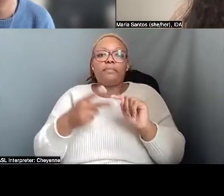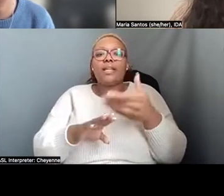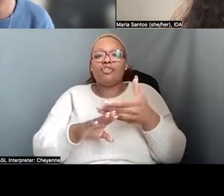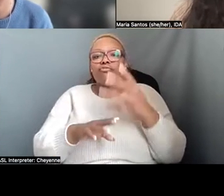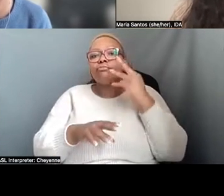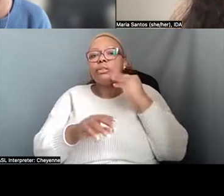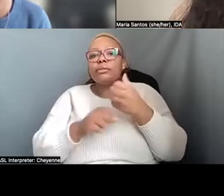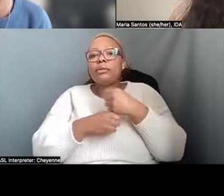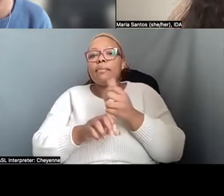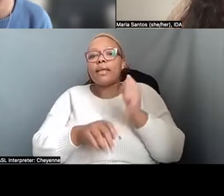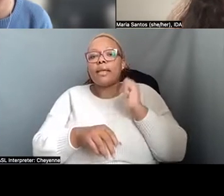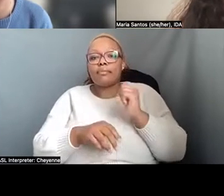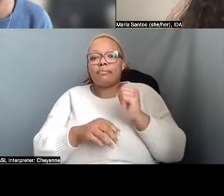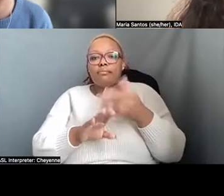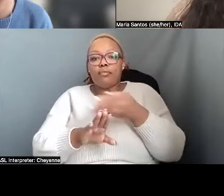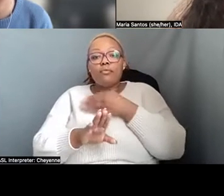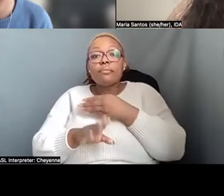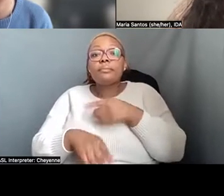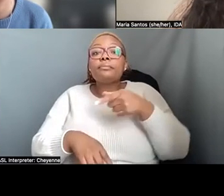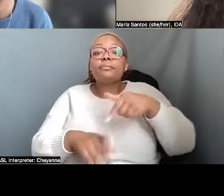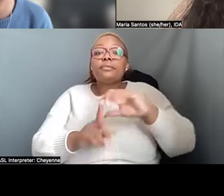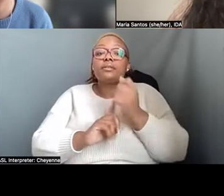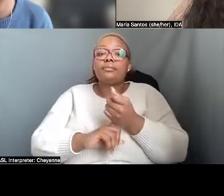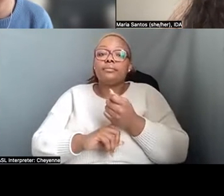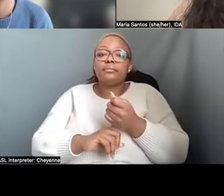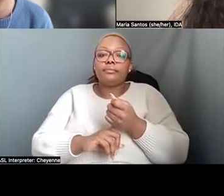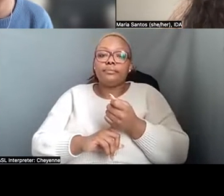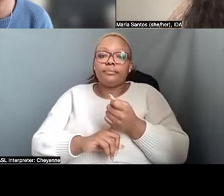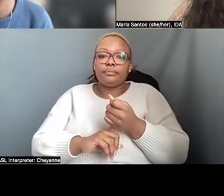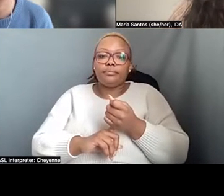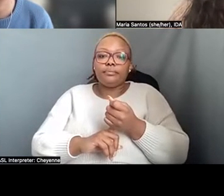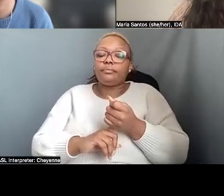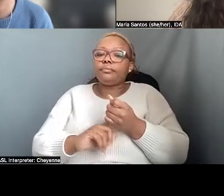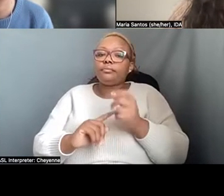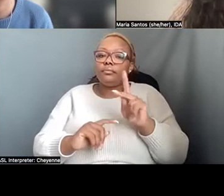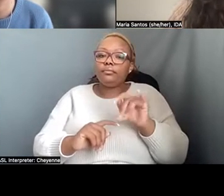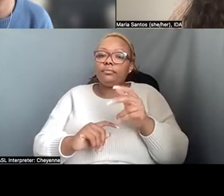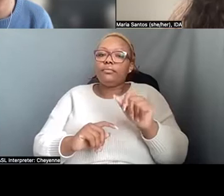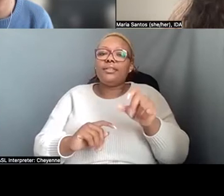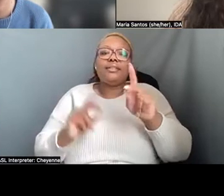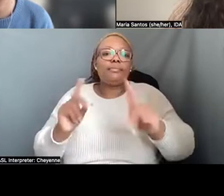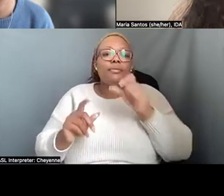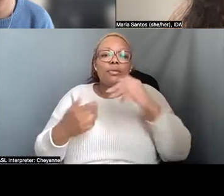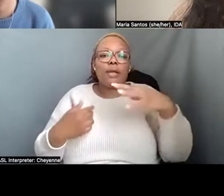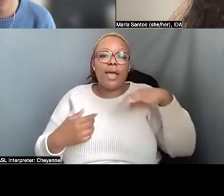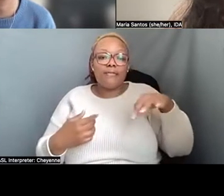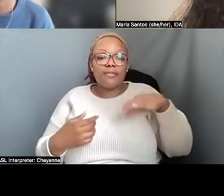And in this case, if people don't have credits, they often do kind of look to --